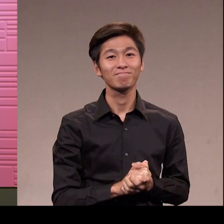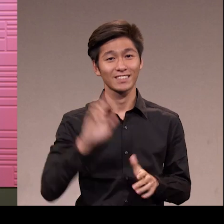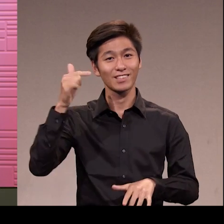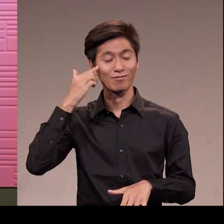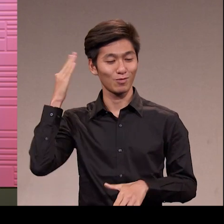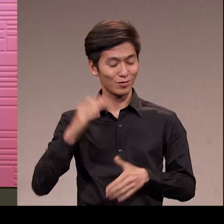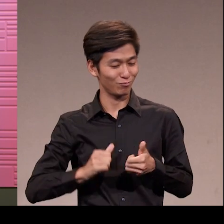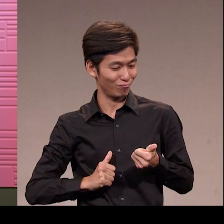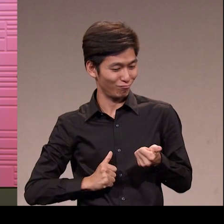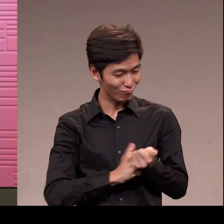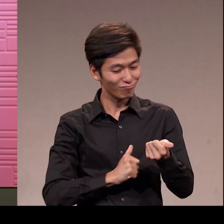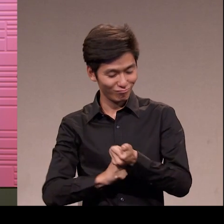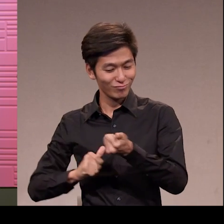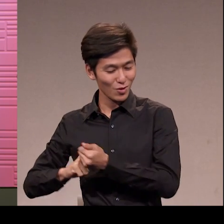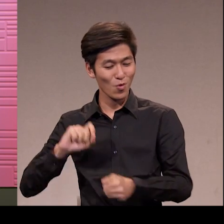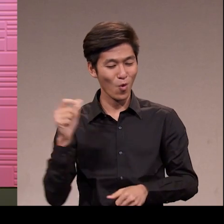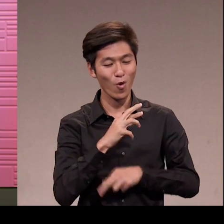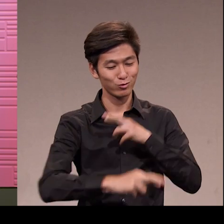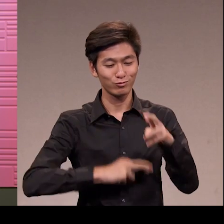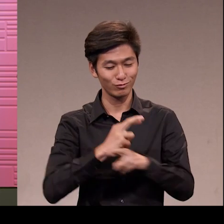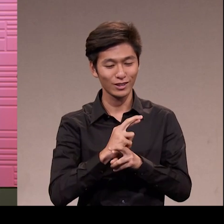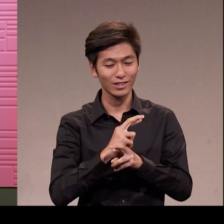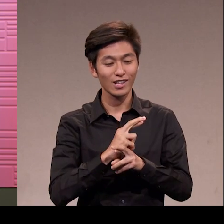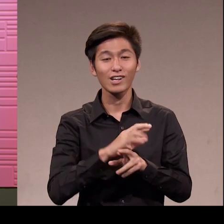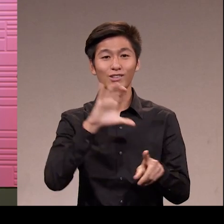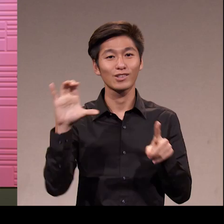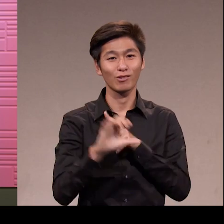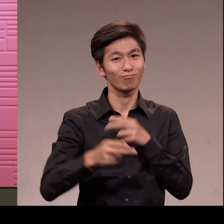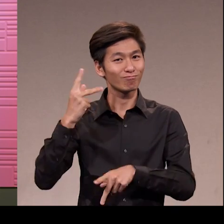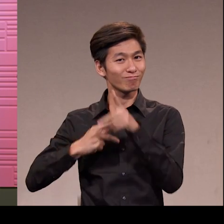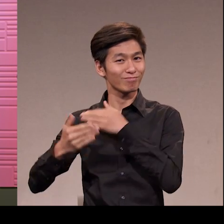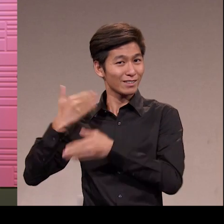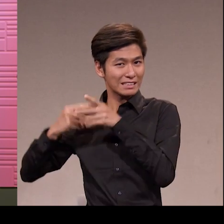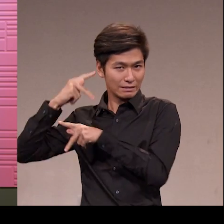all races in preserving their cultural roots. 3 years ago, I announced the